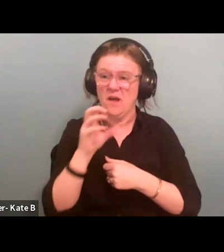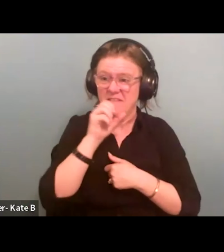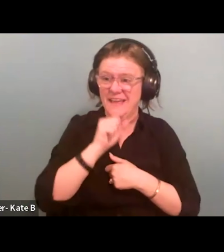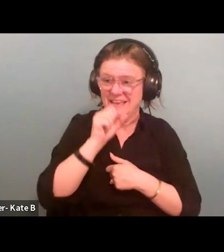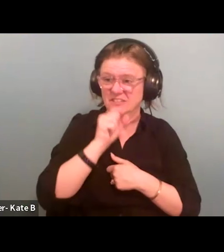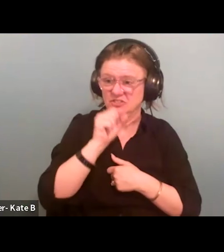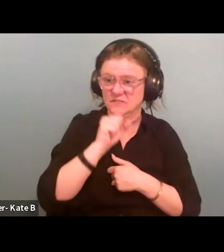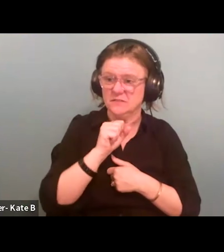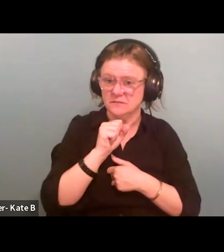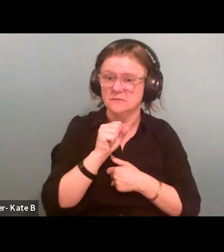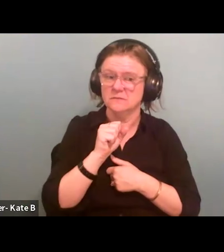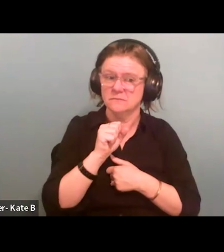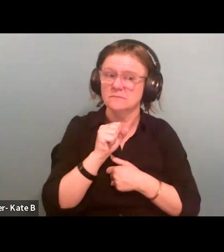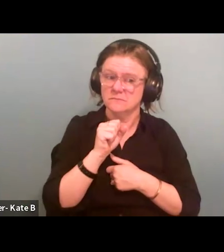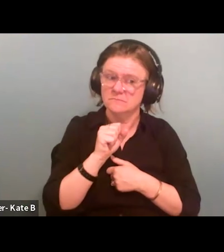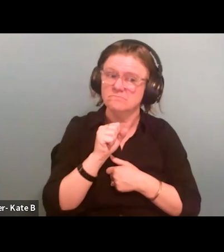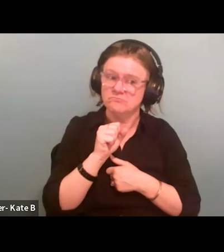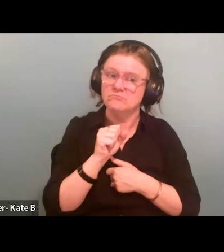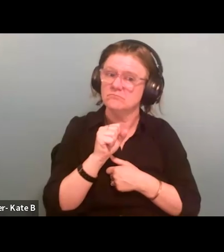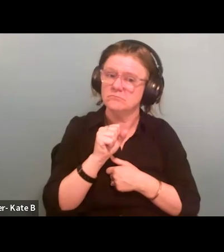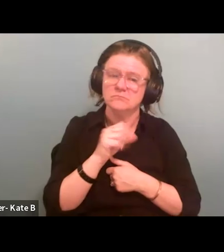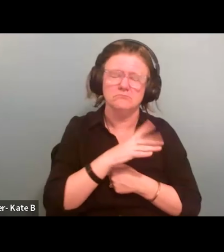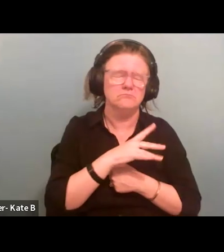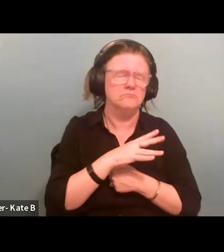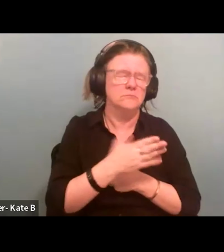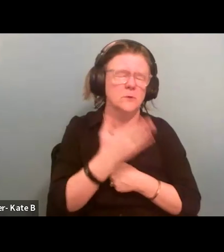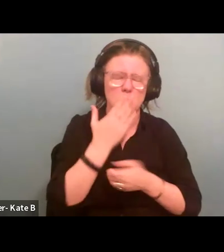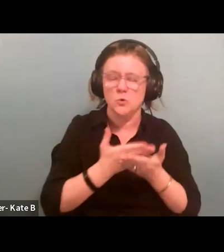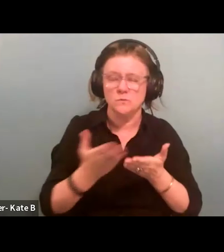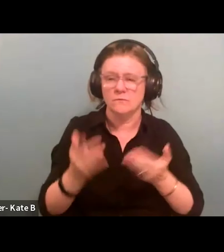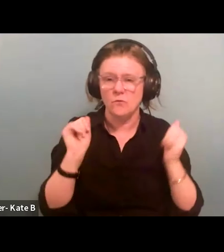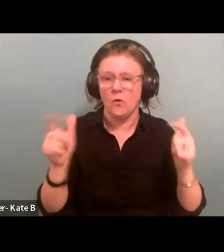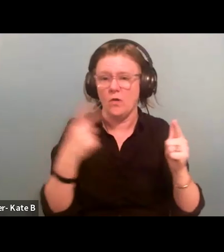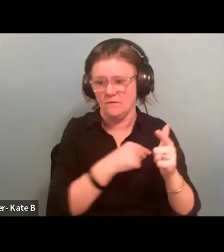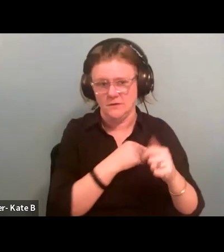is a very great resource for all of us to have.